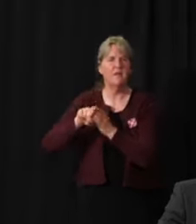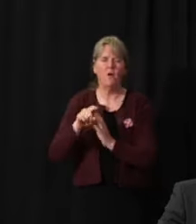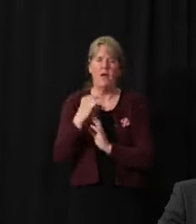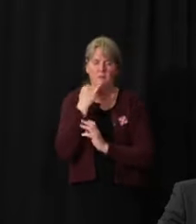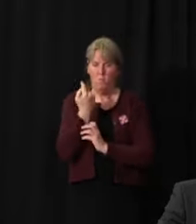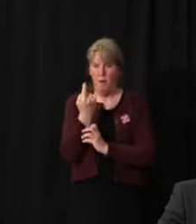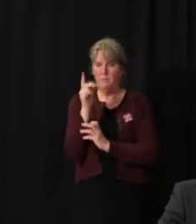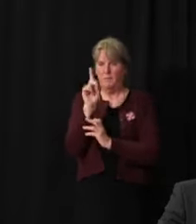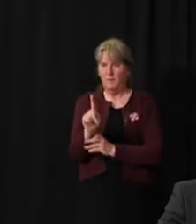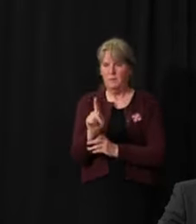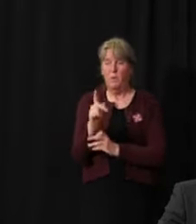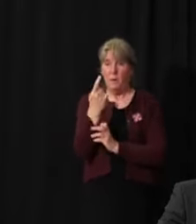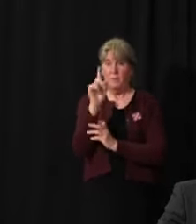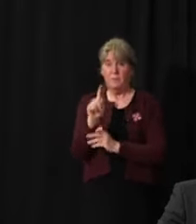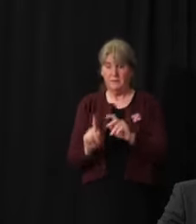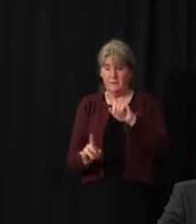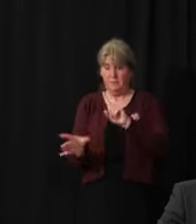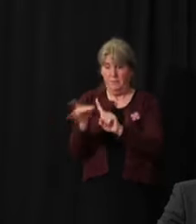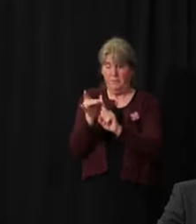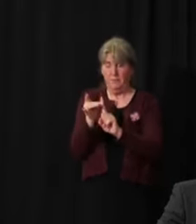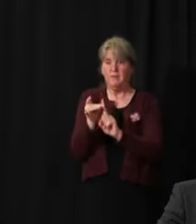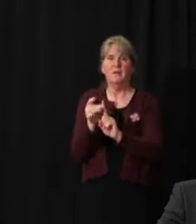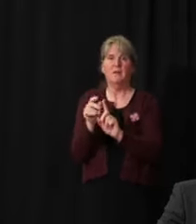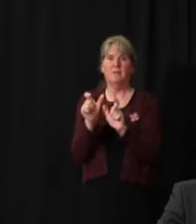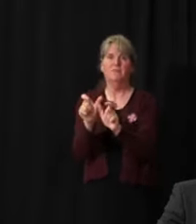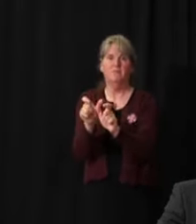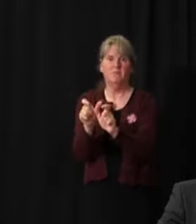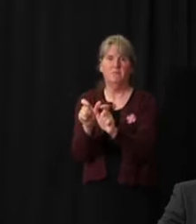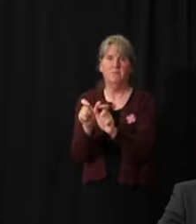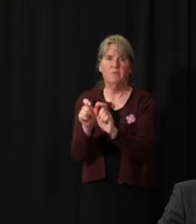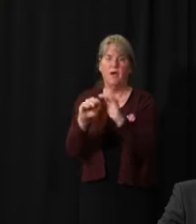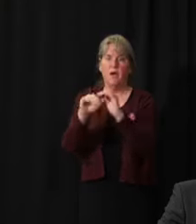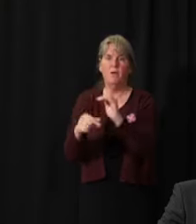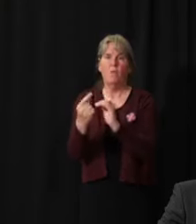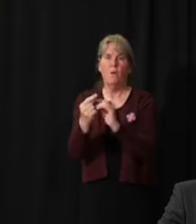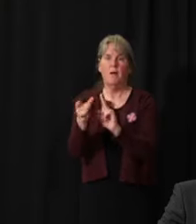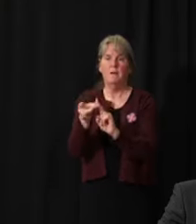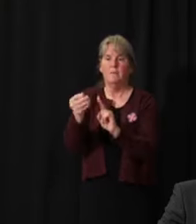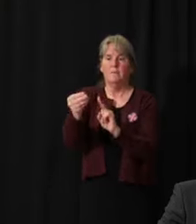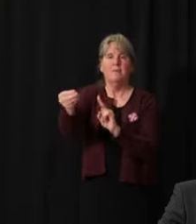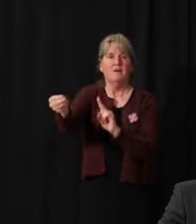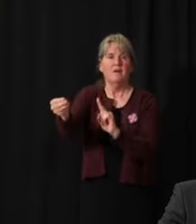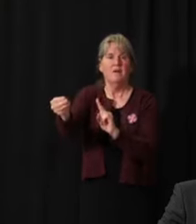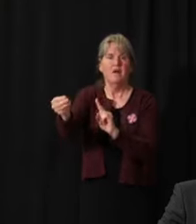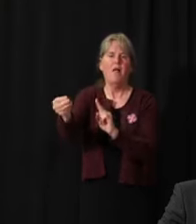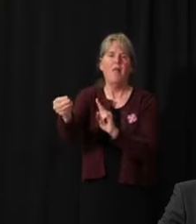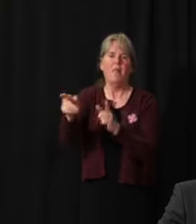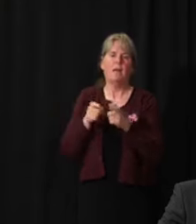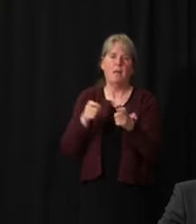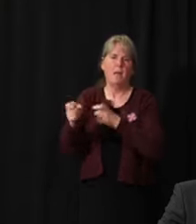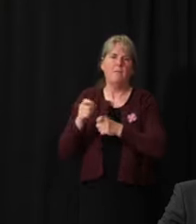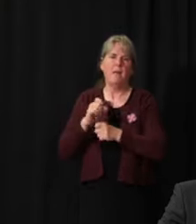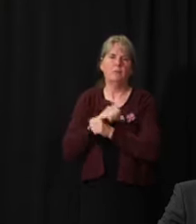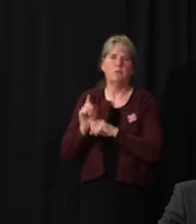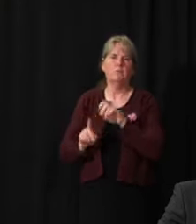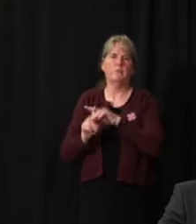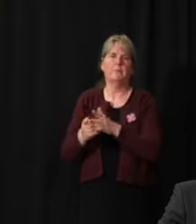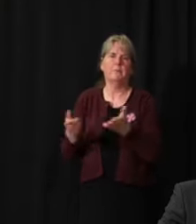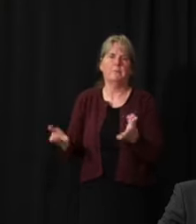keep the ability of it to spread from one person to another at less than one.